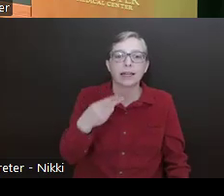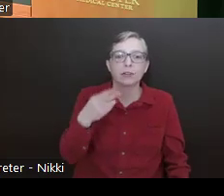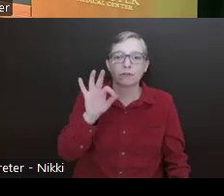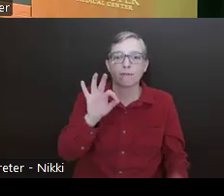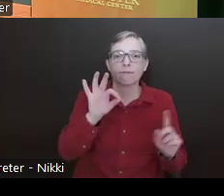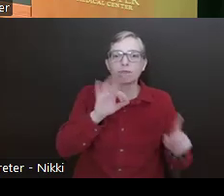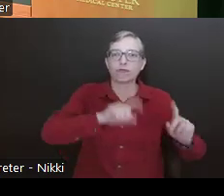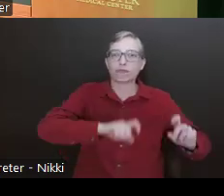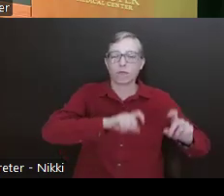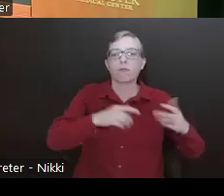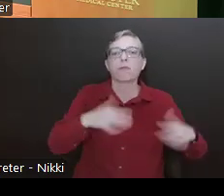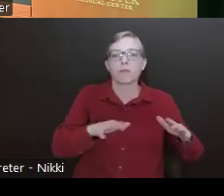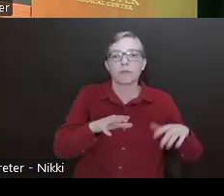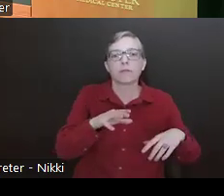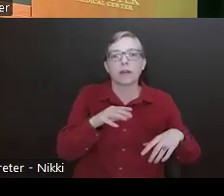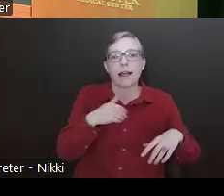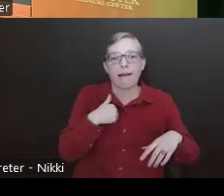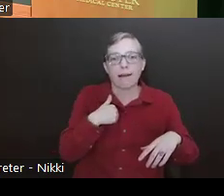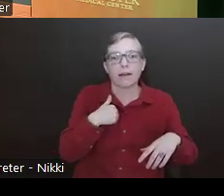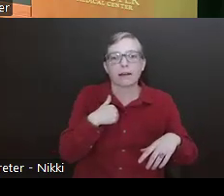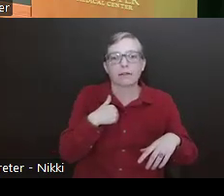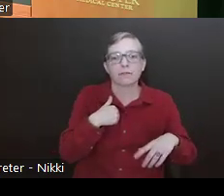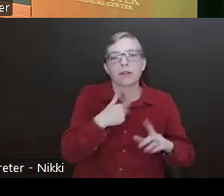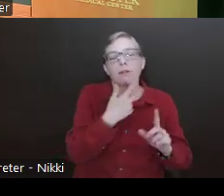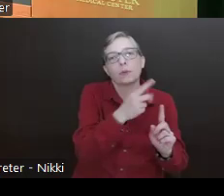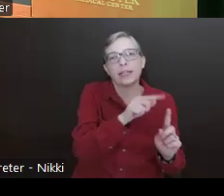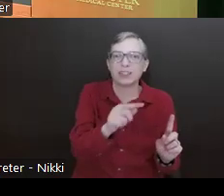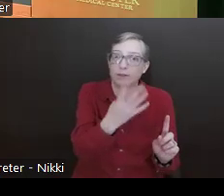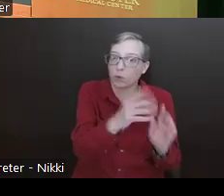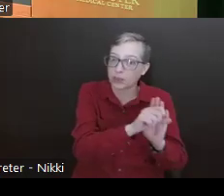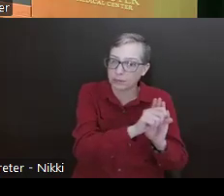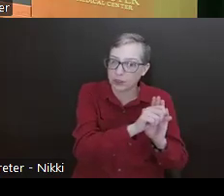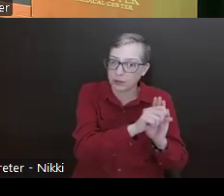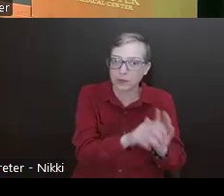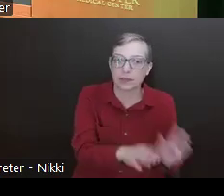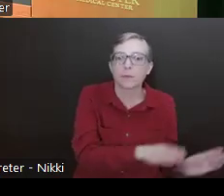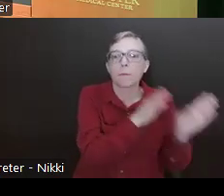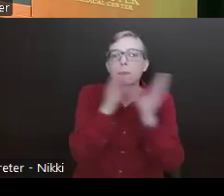um and over half of the folks in the mood HF trial had New York Heart Association class three or four